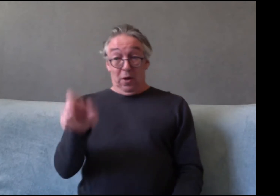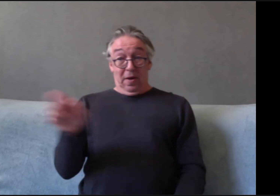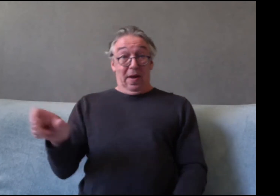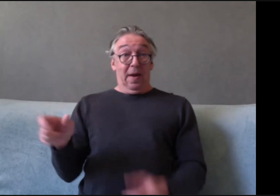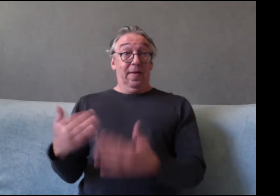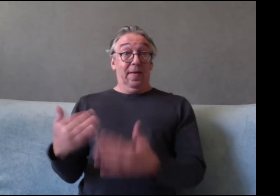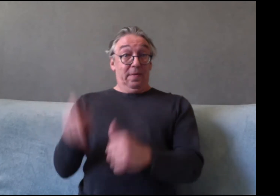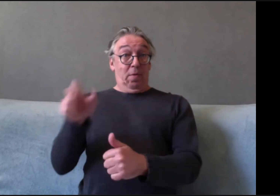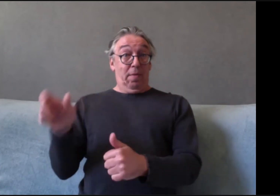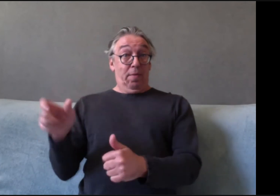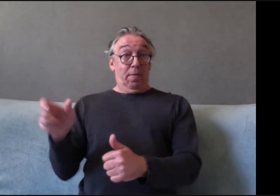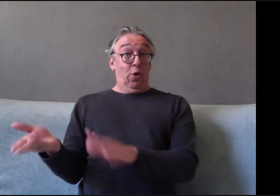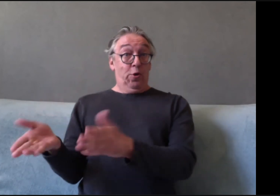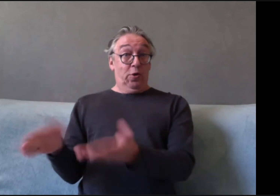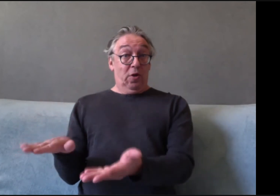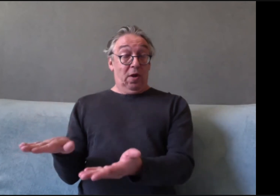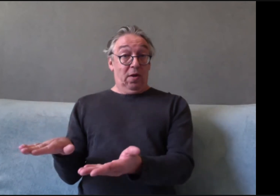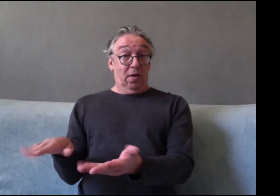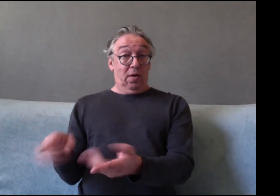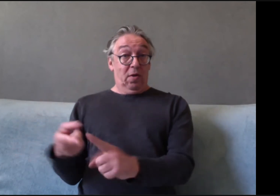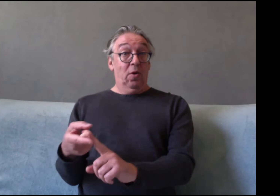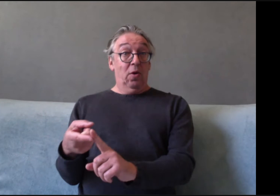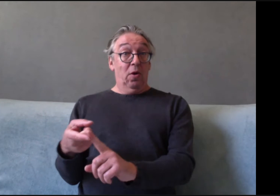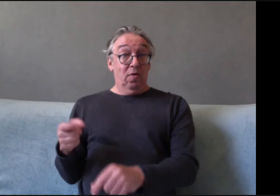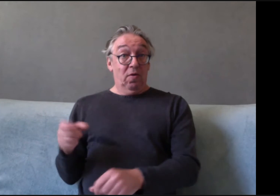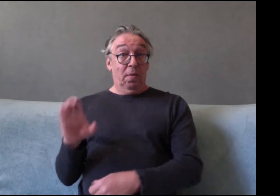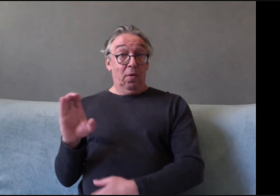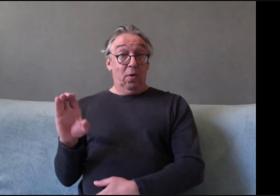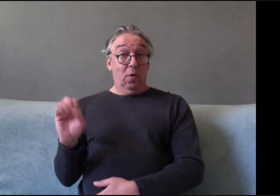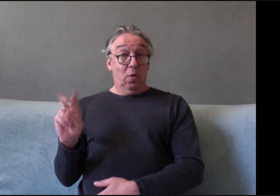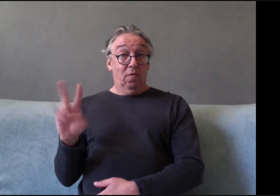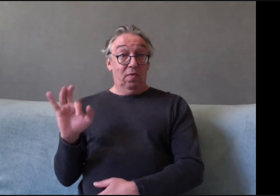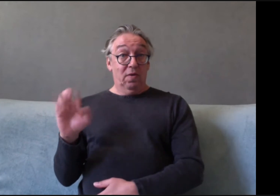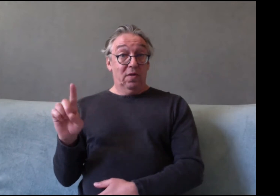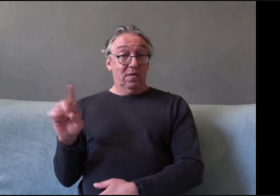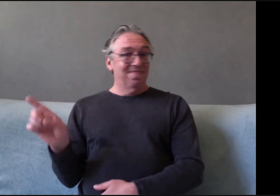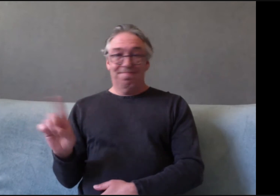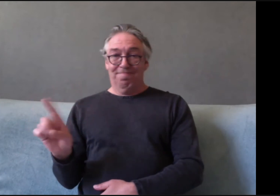but because of incapacity of the system and because were abandoned.